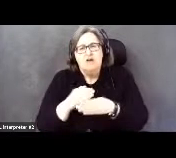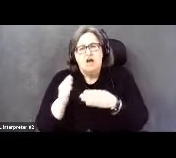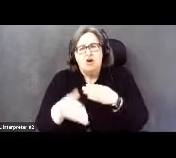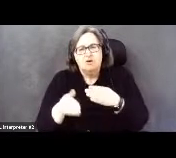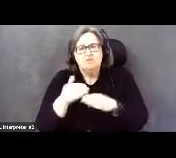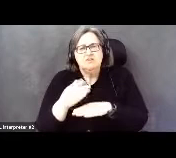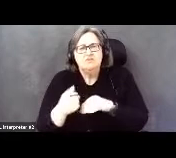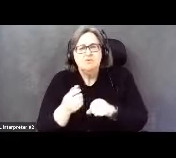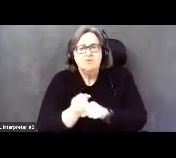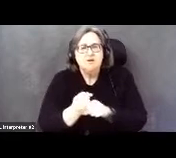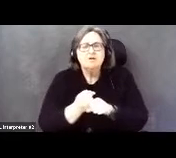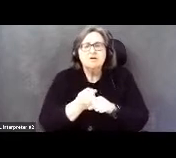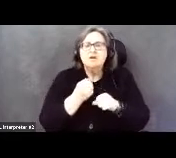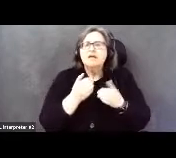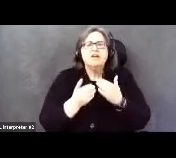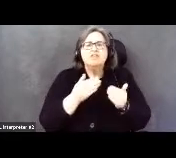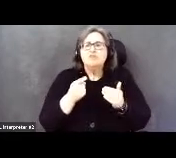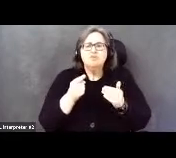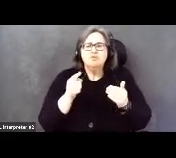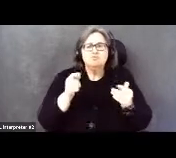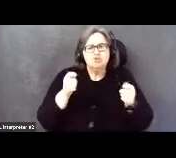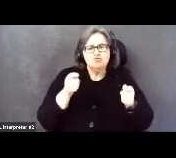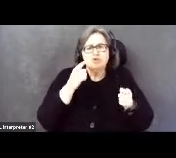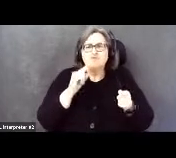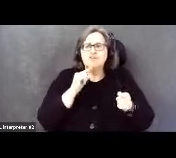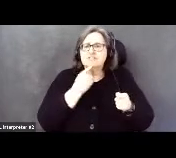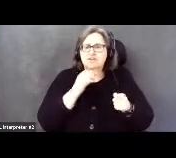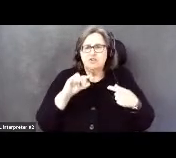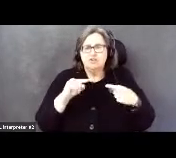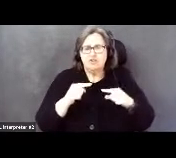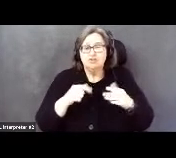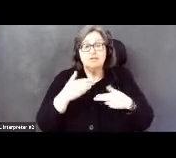of injury, for example. Next image please.